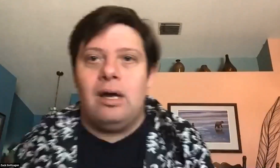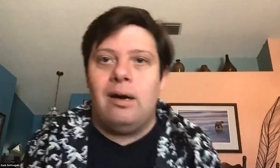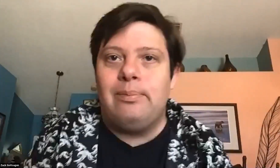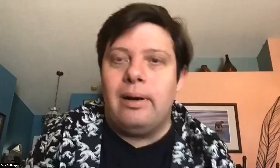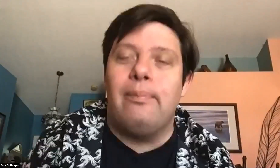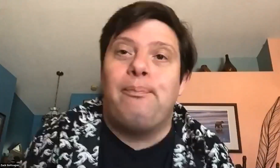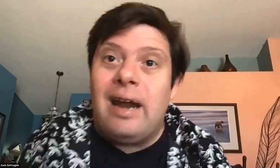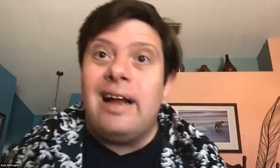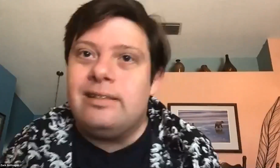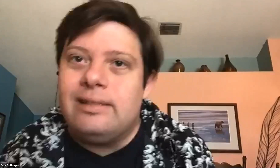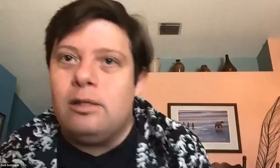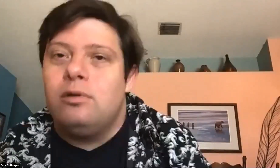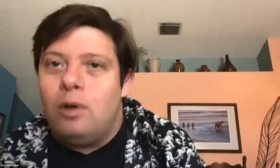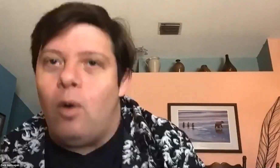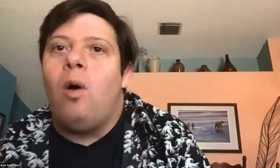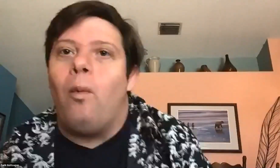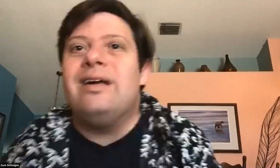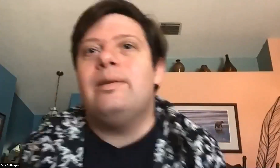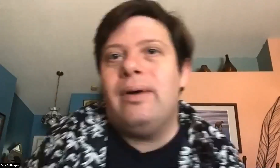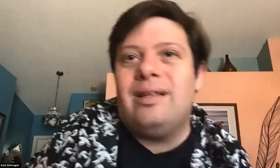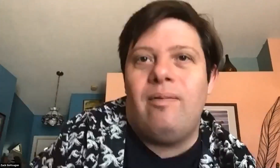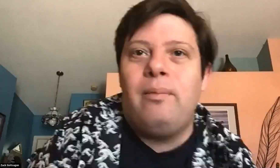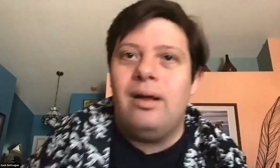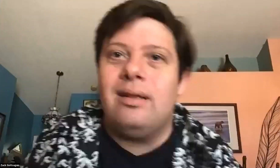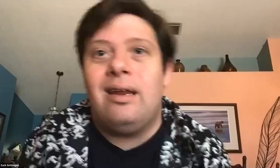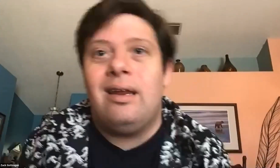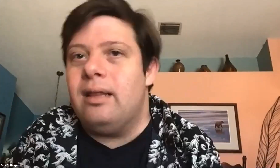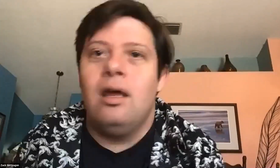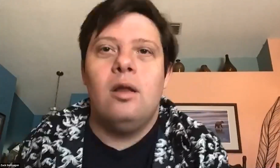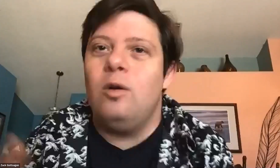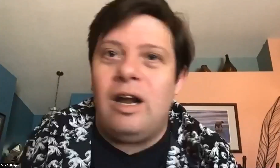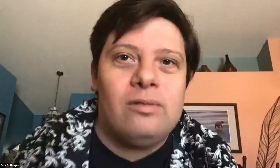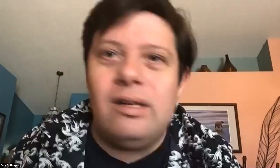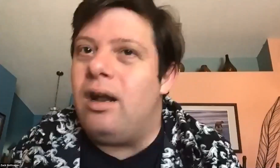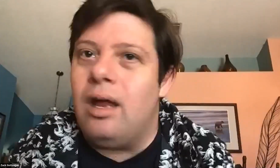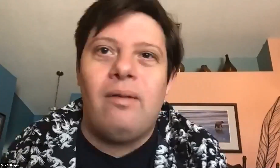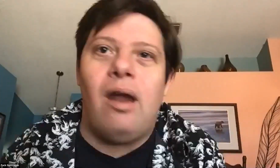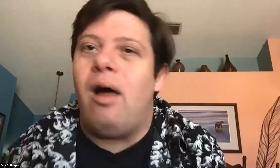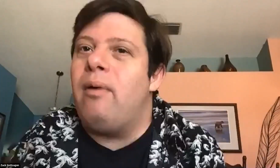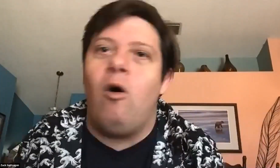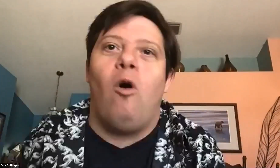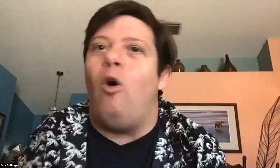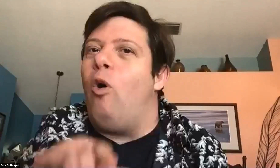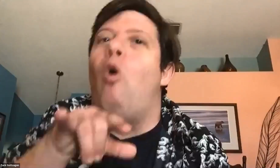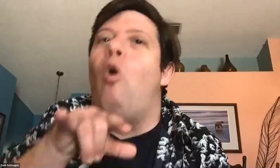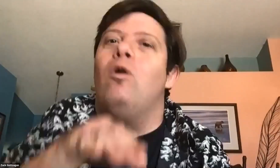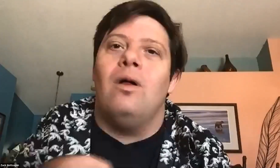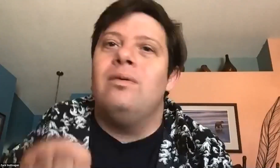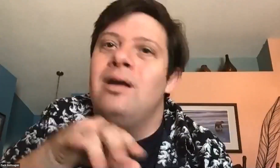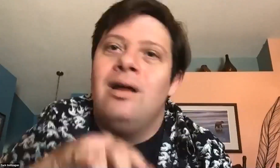just like having little fun sometimes. But sometimes I end up being serious. Sometimes